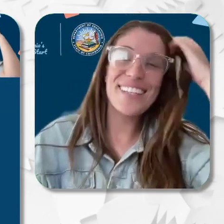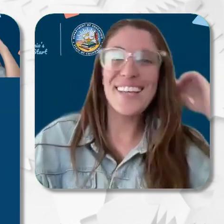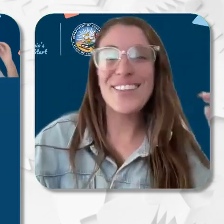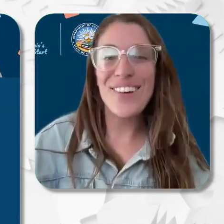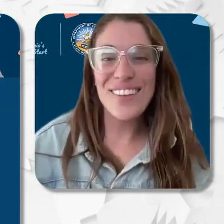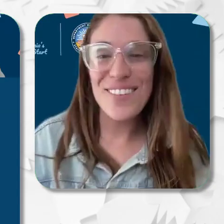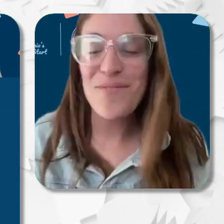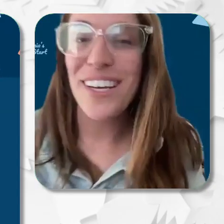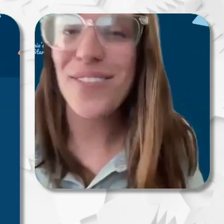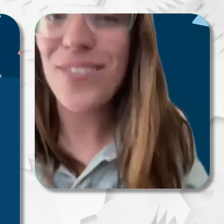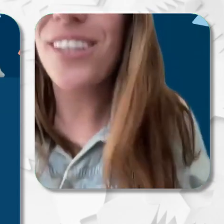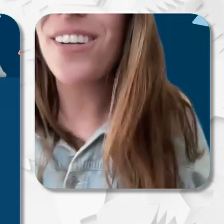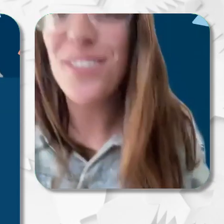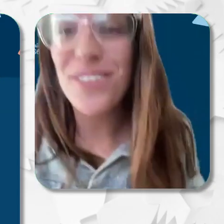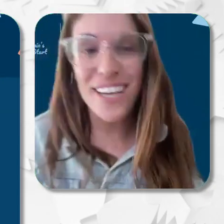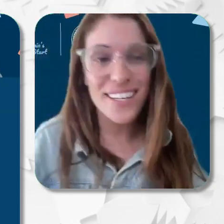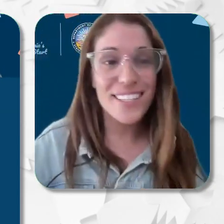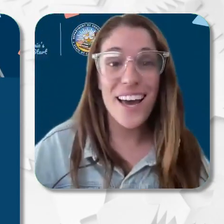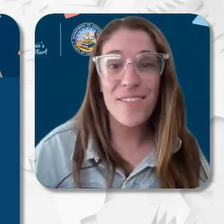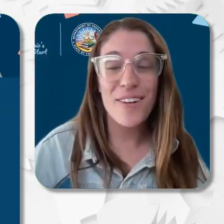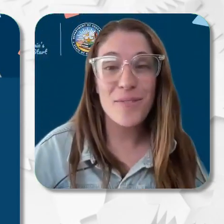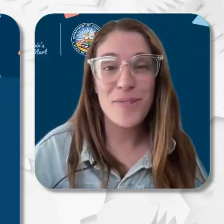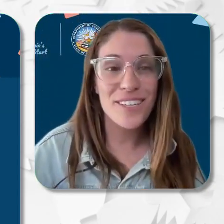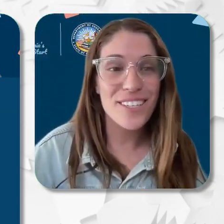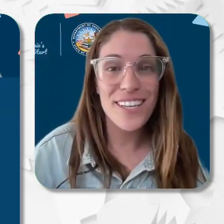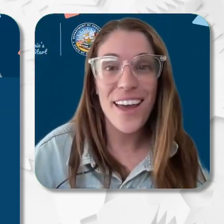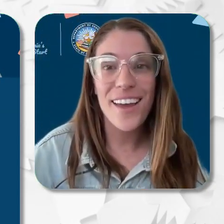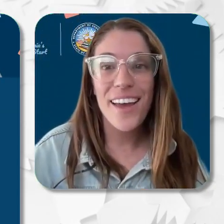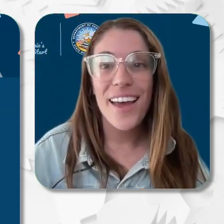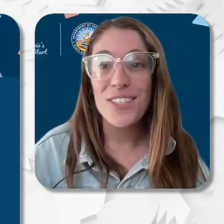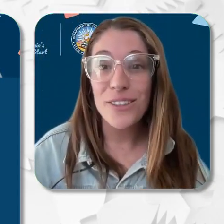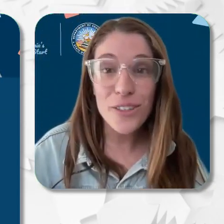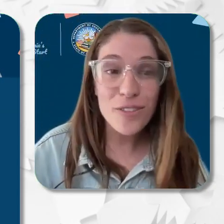to get through all of you but we really are so excited to have everyone here today and to learn